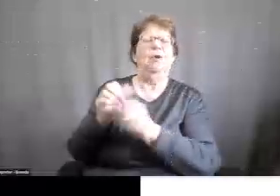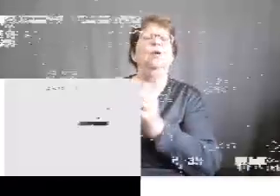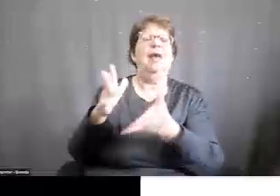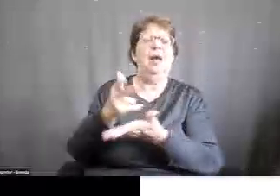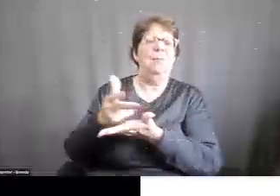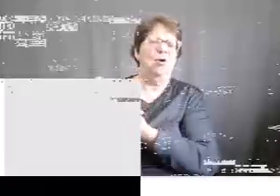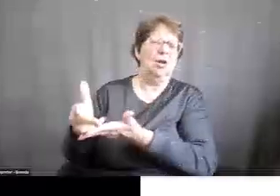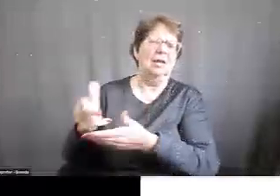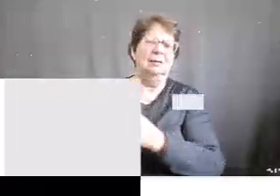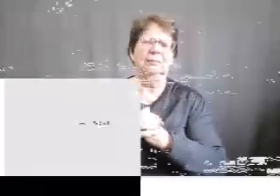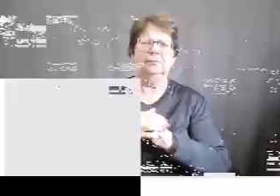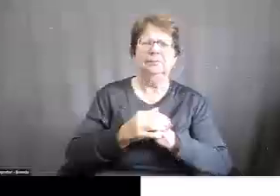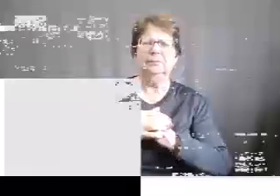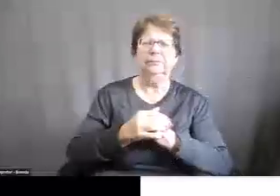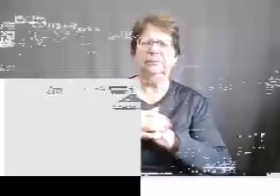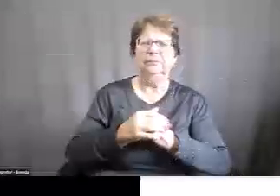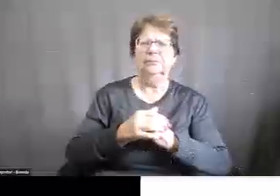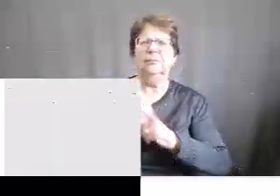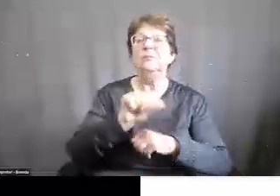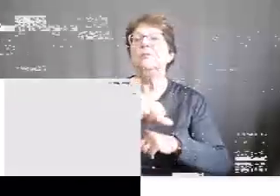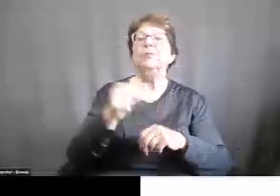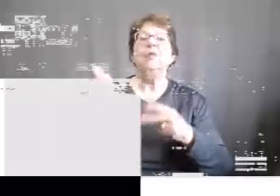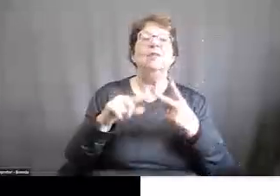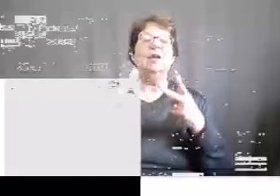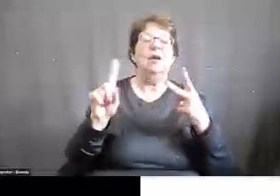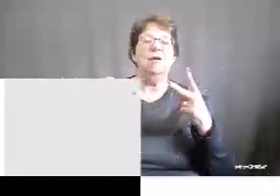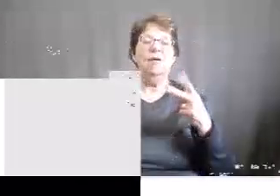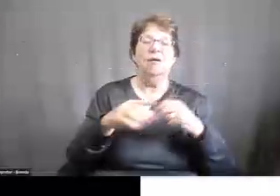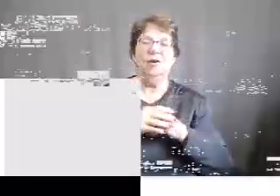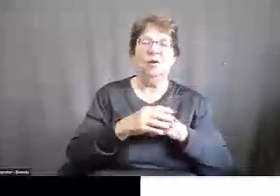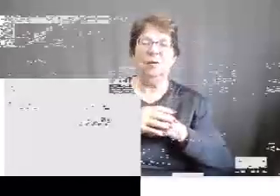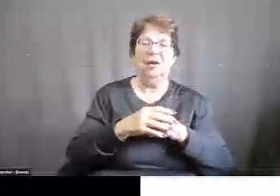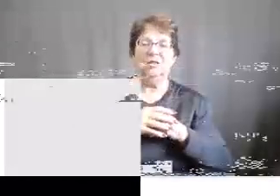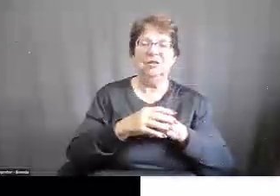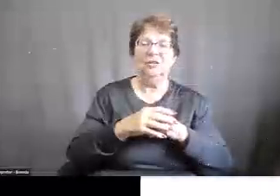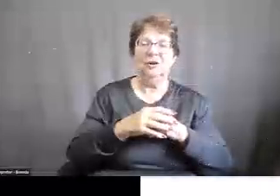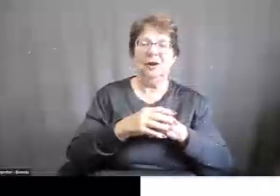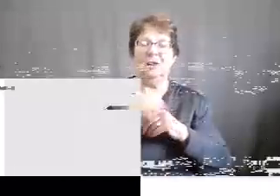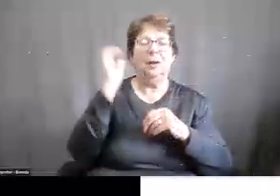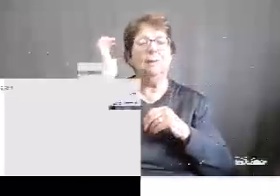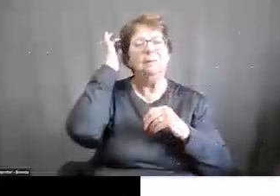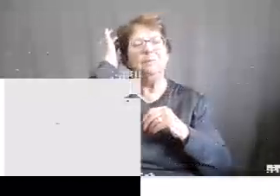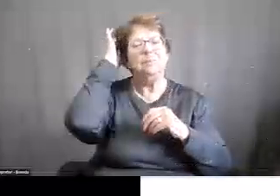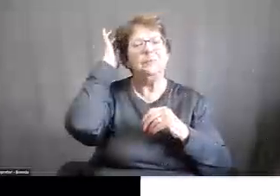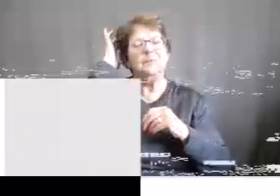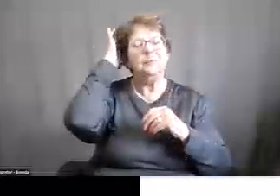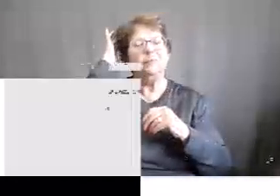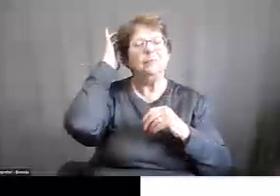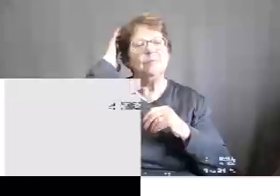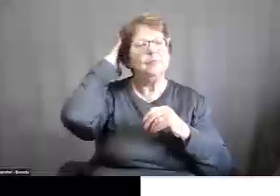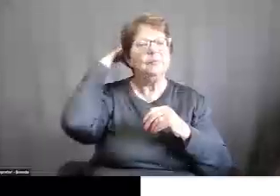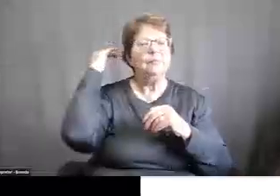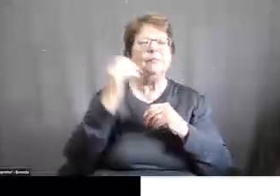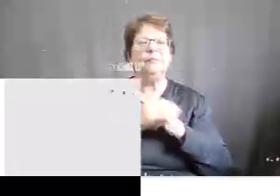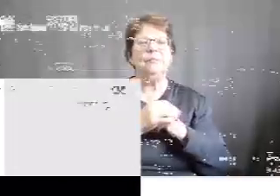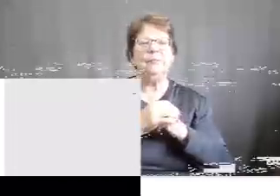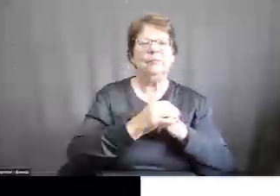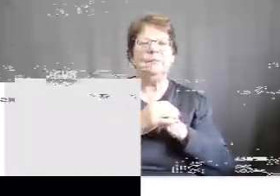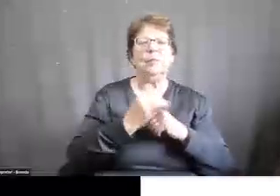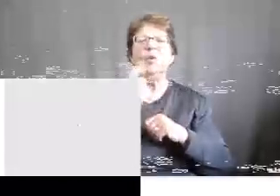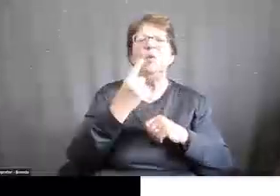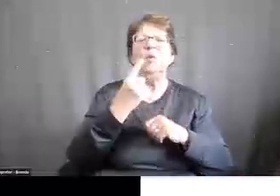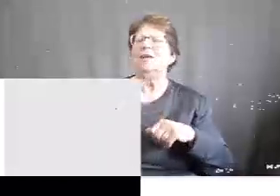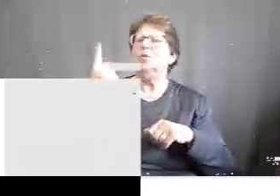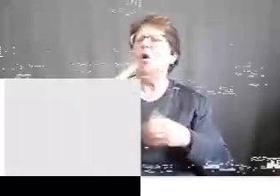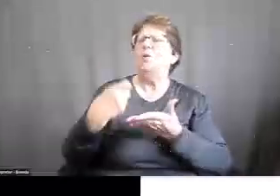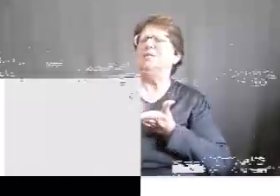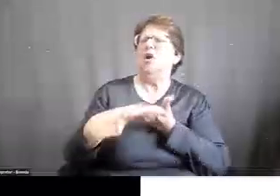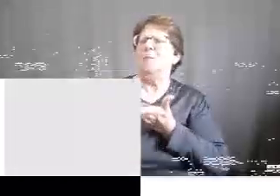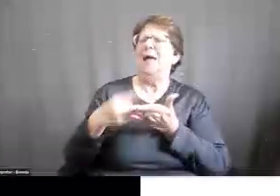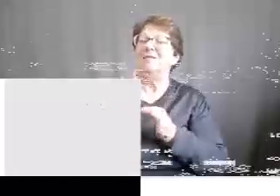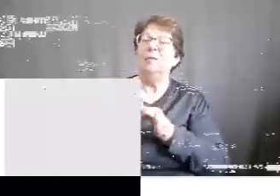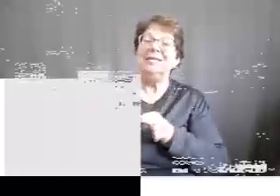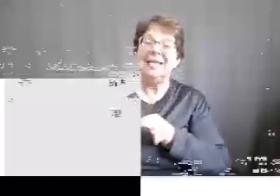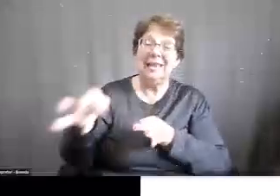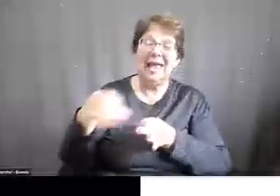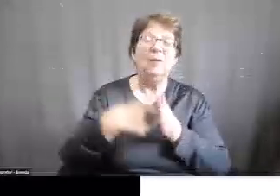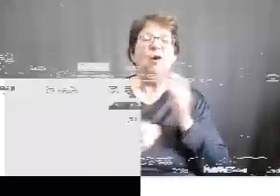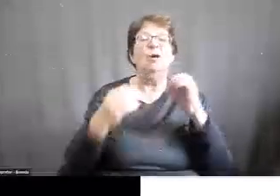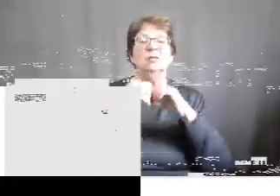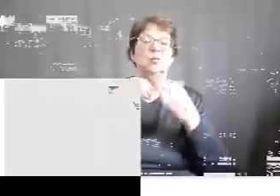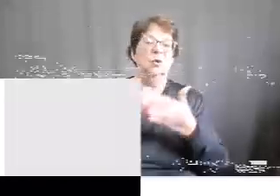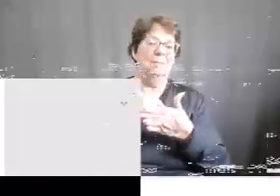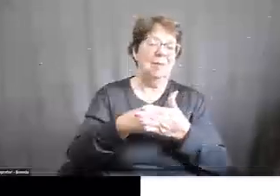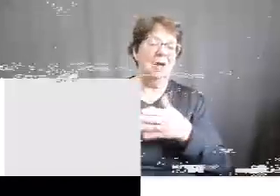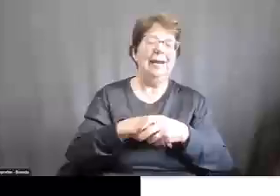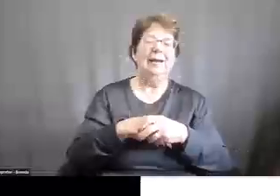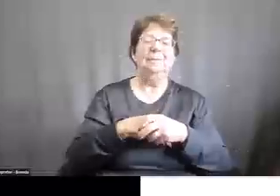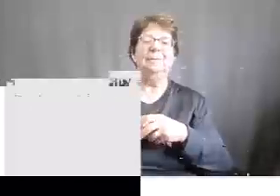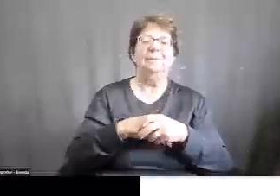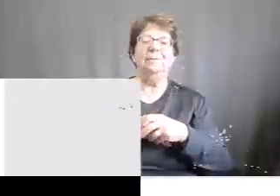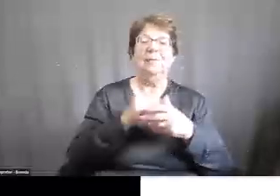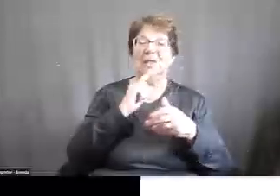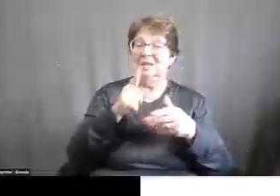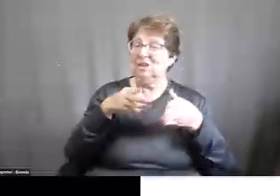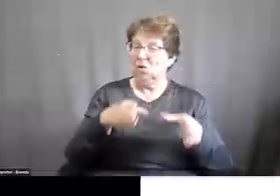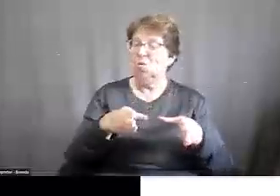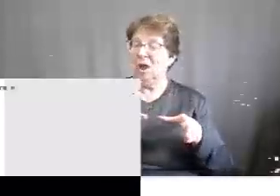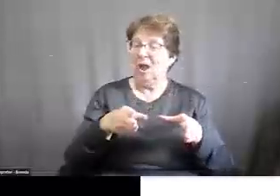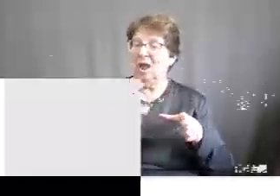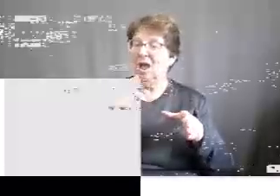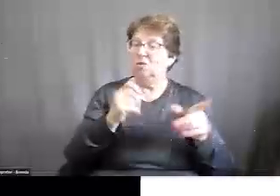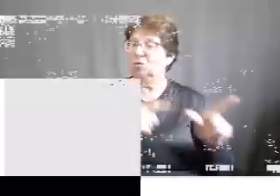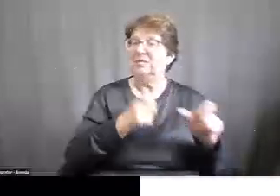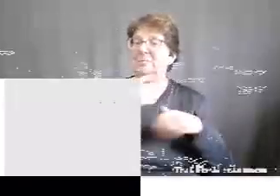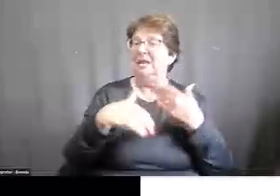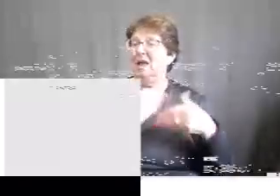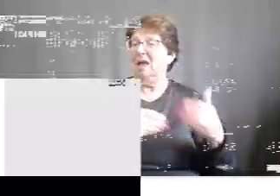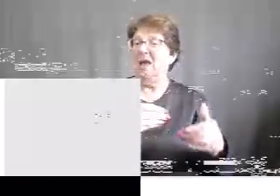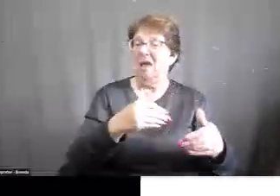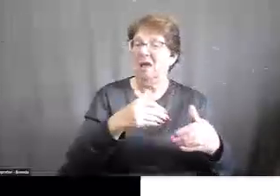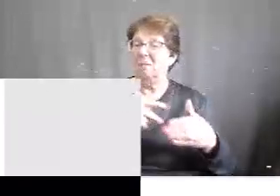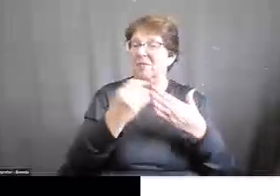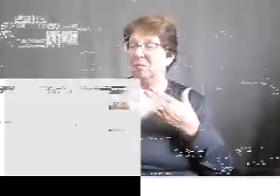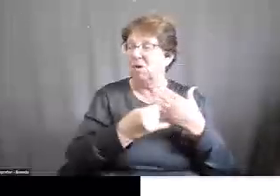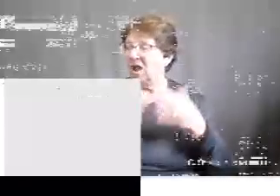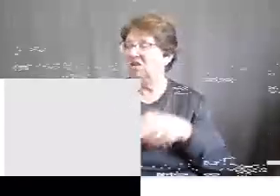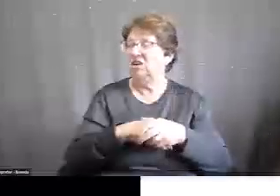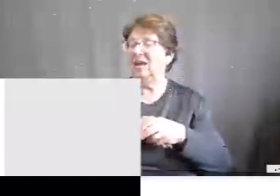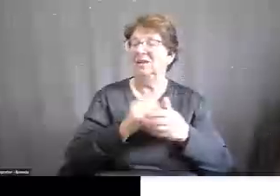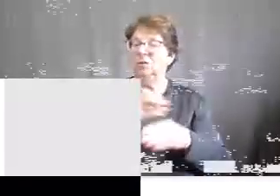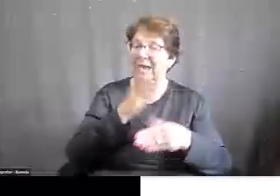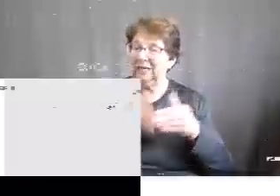Boardroom: The other, the other question I had, we'll chat after, like, the other question I had was, one of the things we always talk about if we delay, we cost more money. So, is there, a way to speed up this project, to get it done sooner.